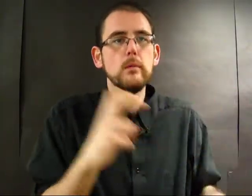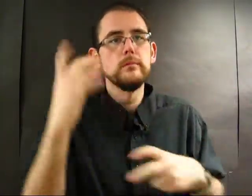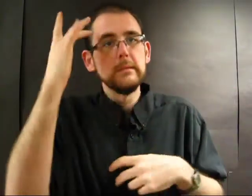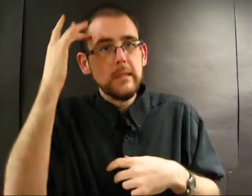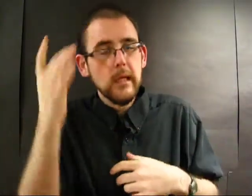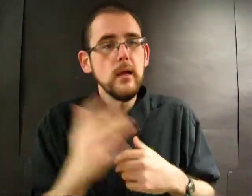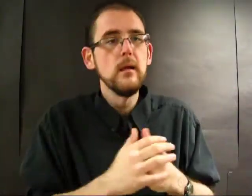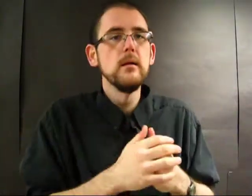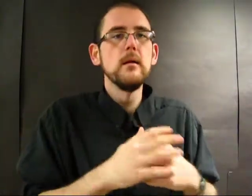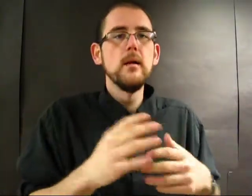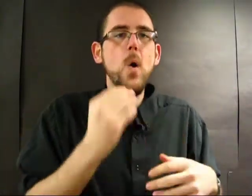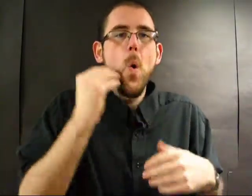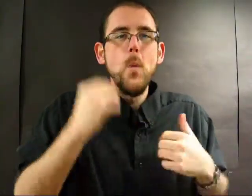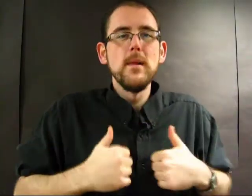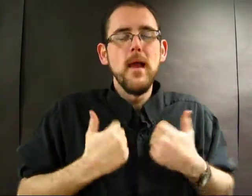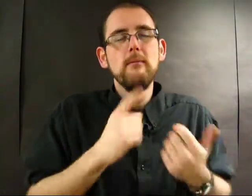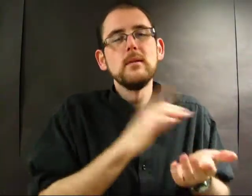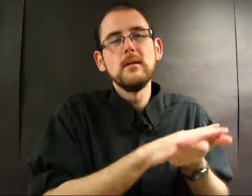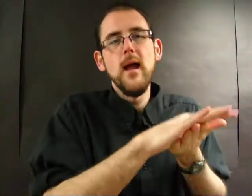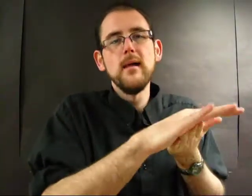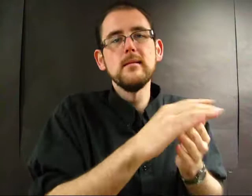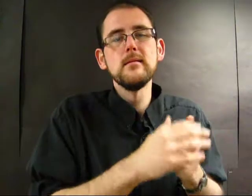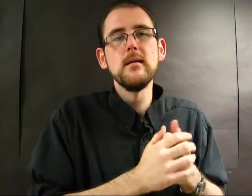while she recovered. The home life was actually nice.